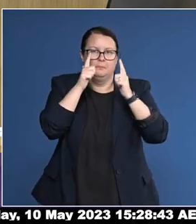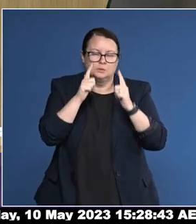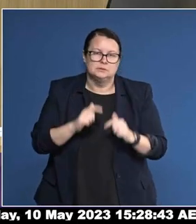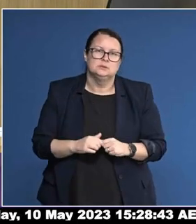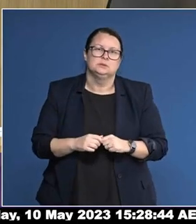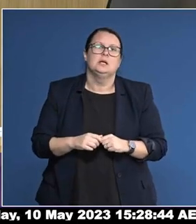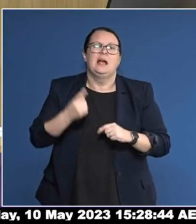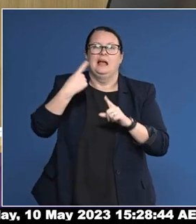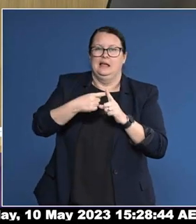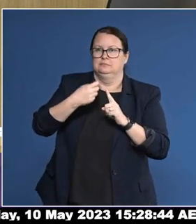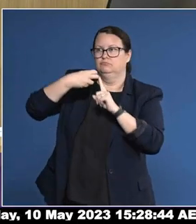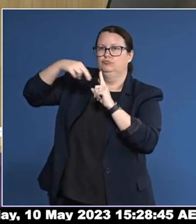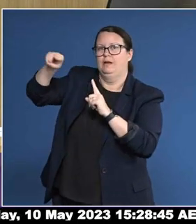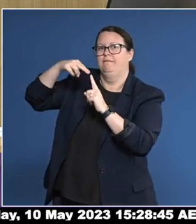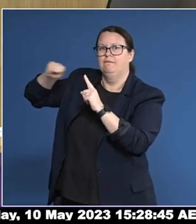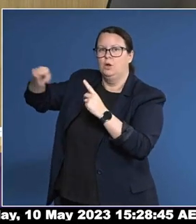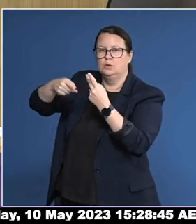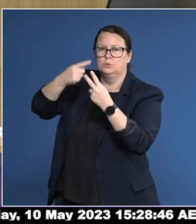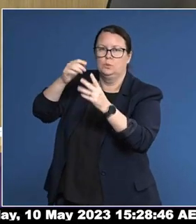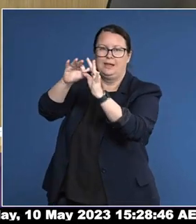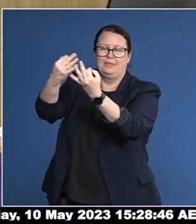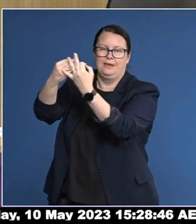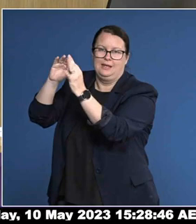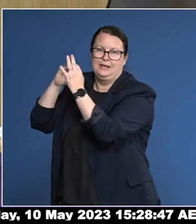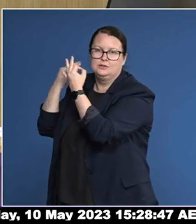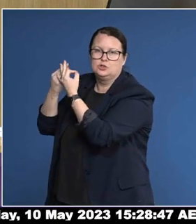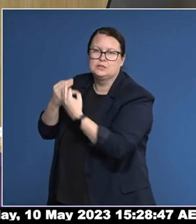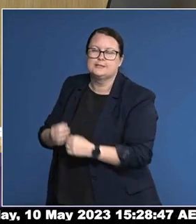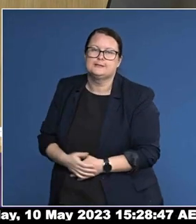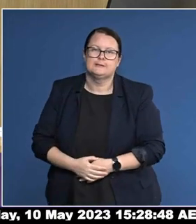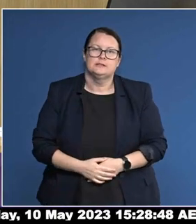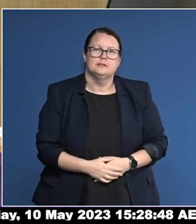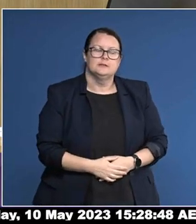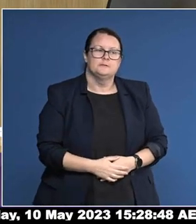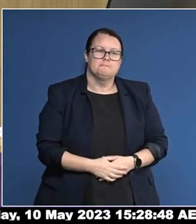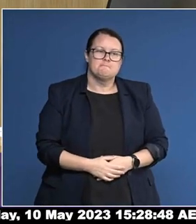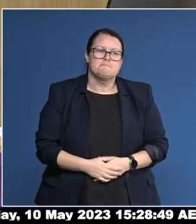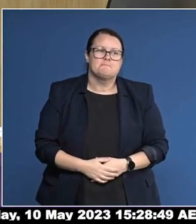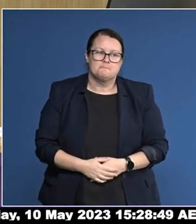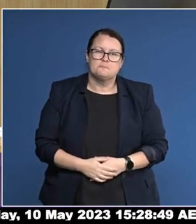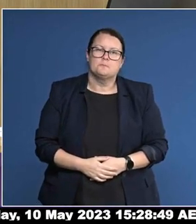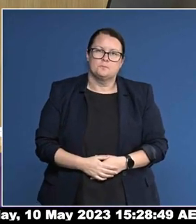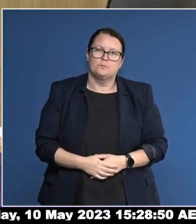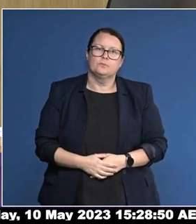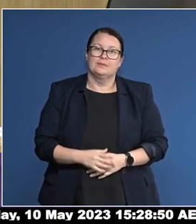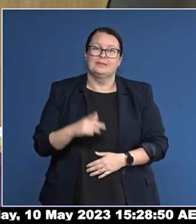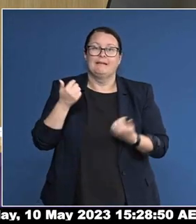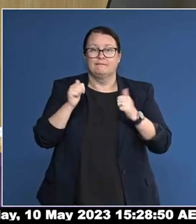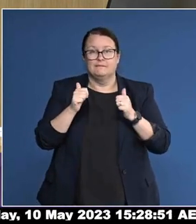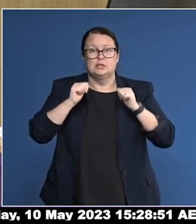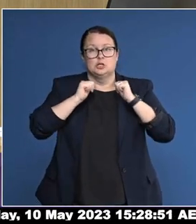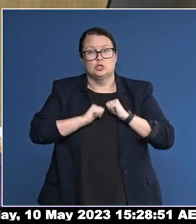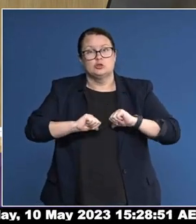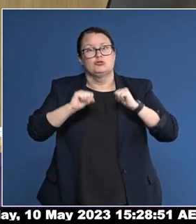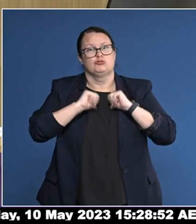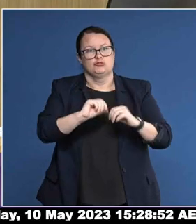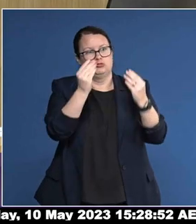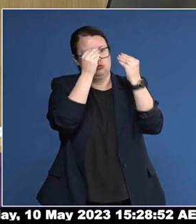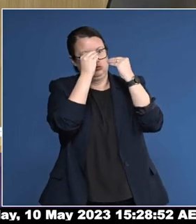agencies. So, yes, they have undertaken training and have been provided with a range